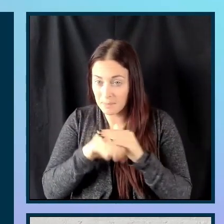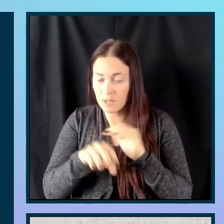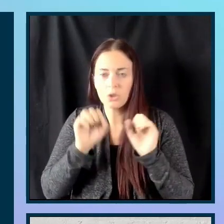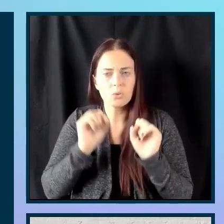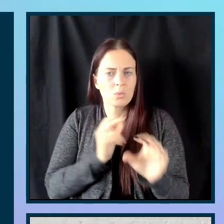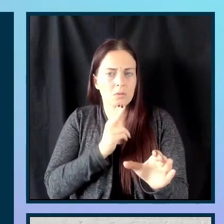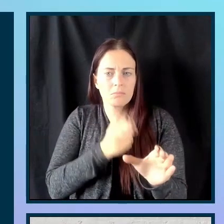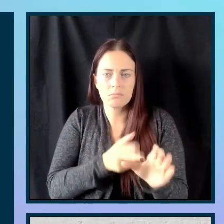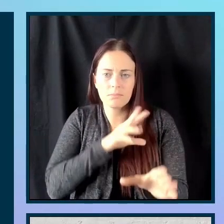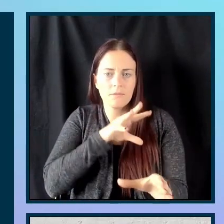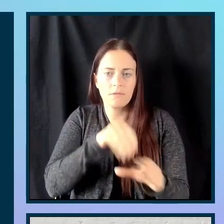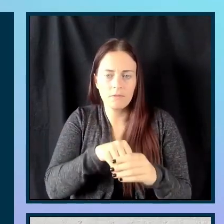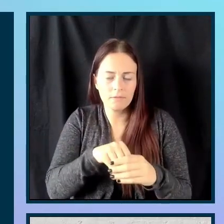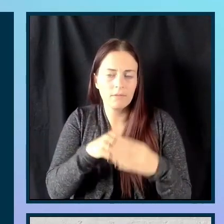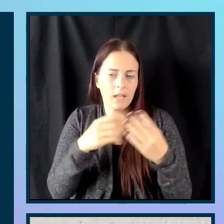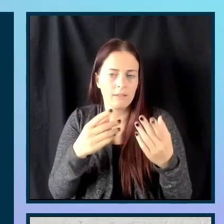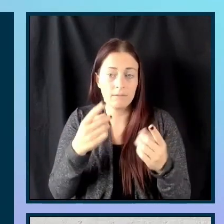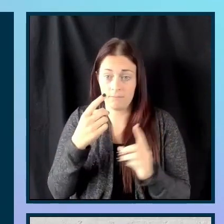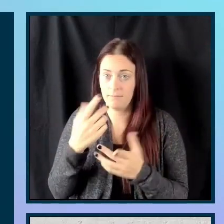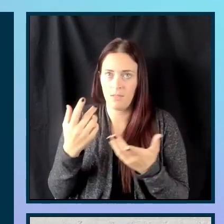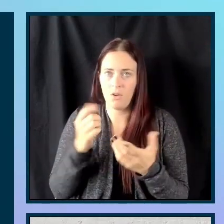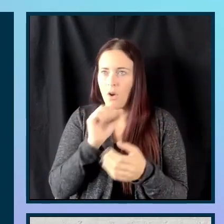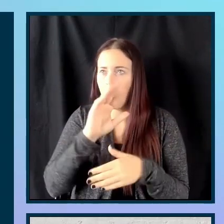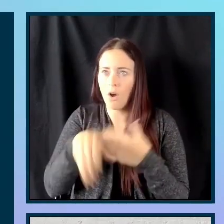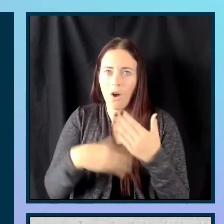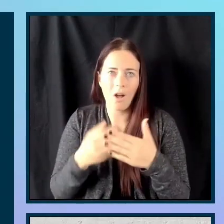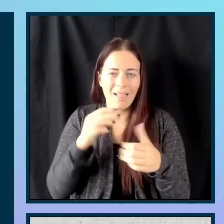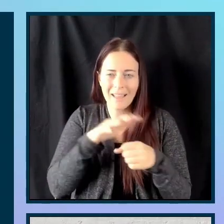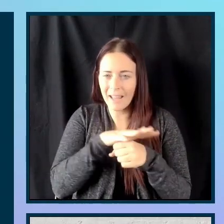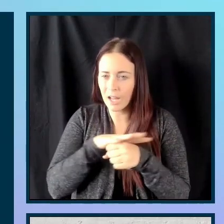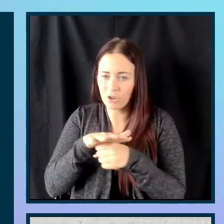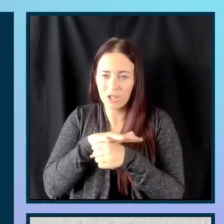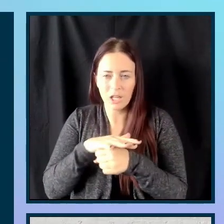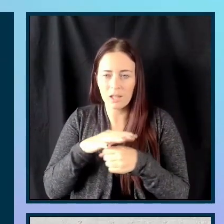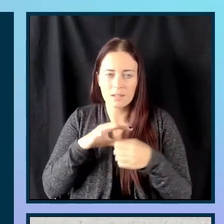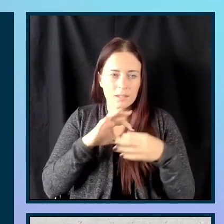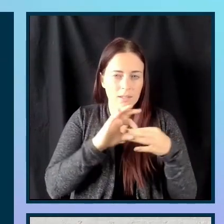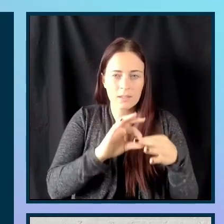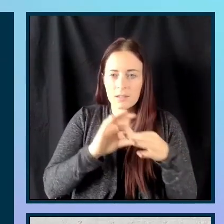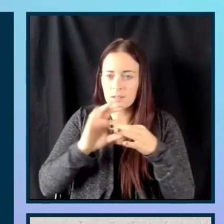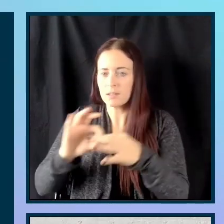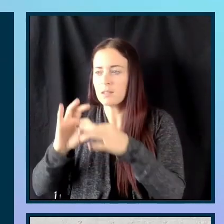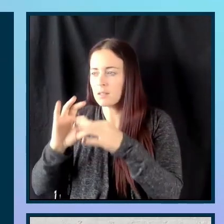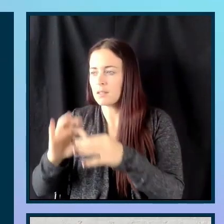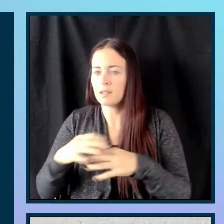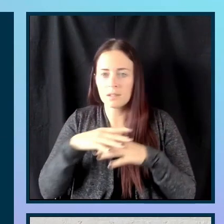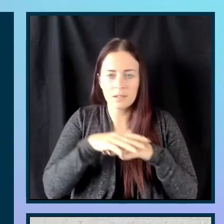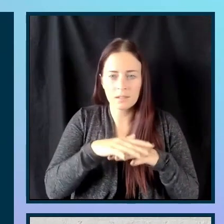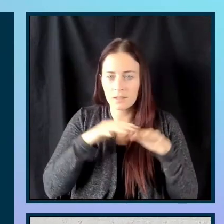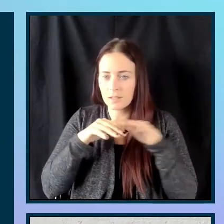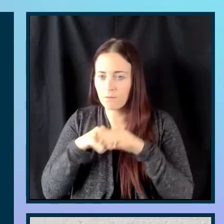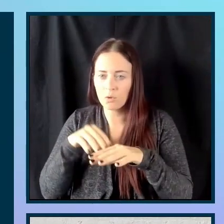And to me, they are all interconnected and build upon each other over time. As we get better at one,